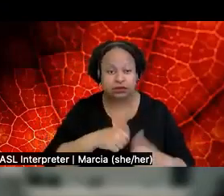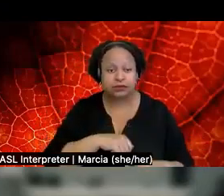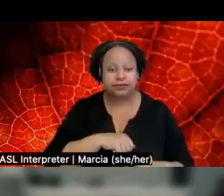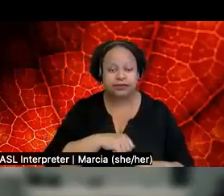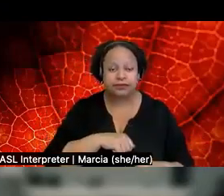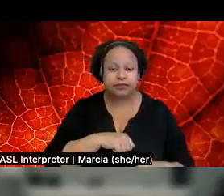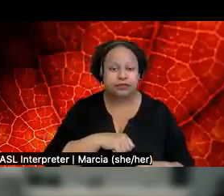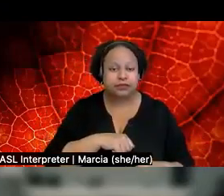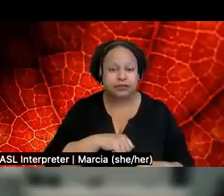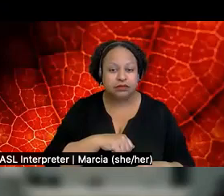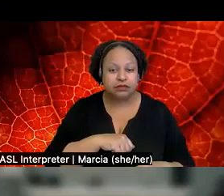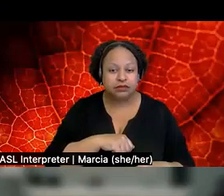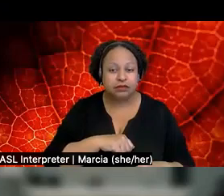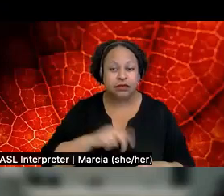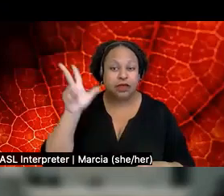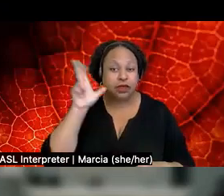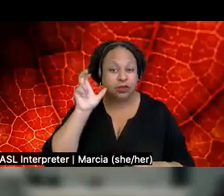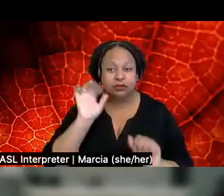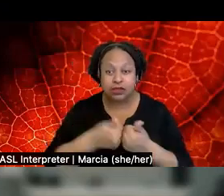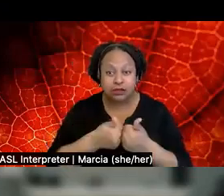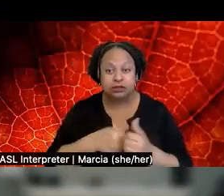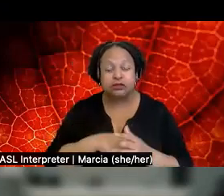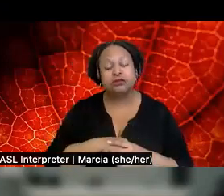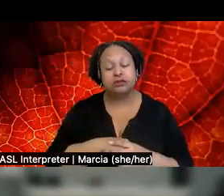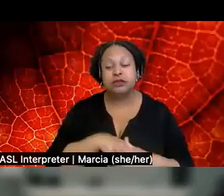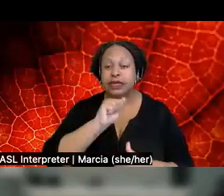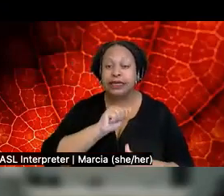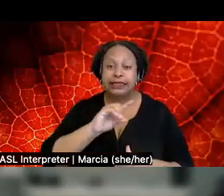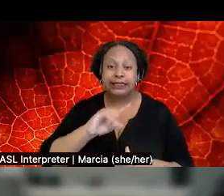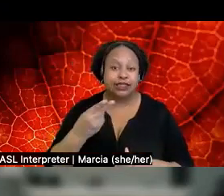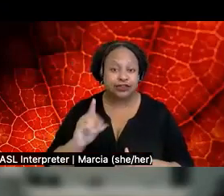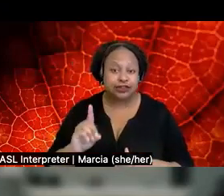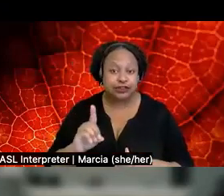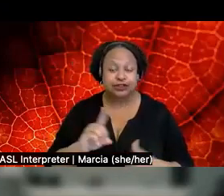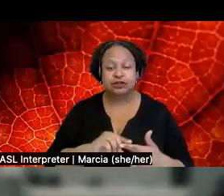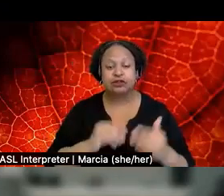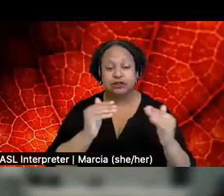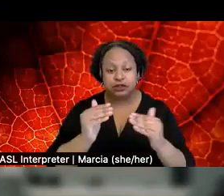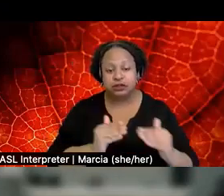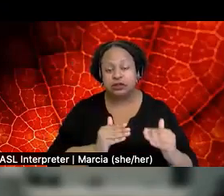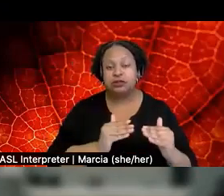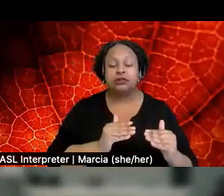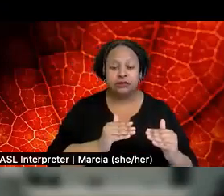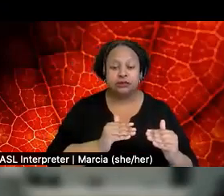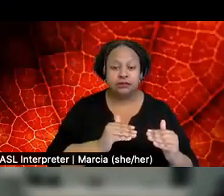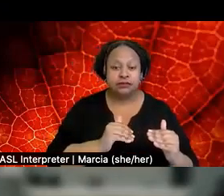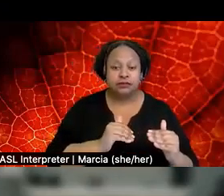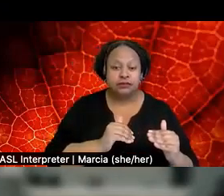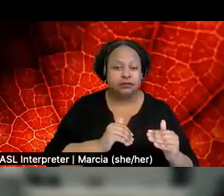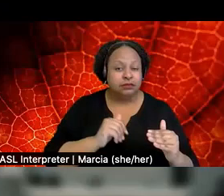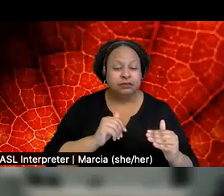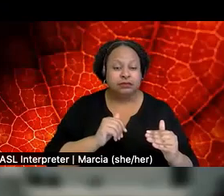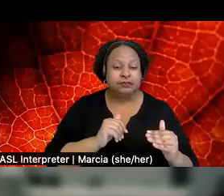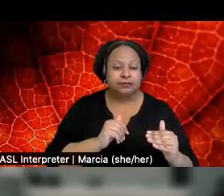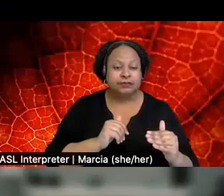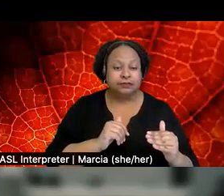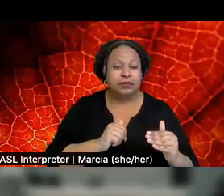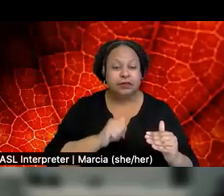Hearing challenges, ADHD not in frequent and,